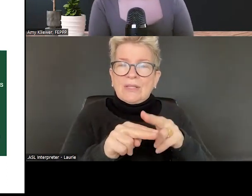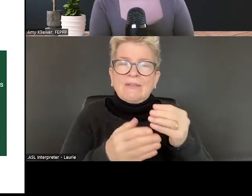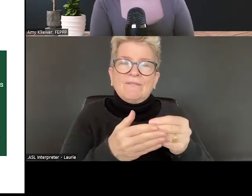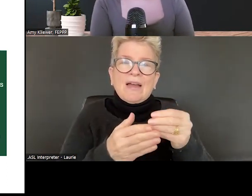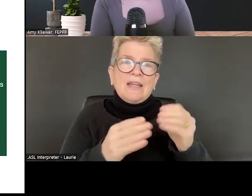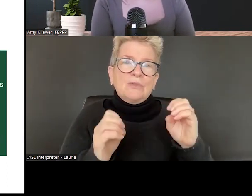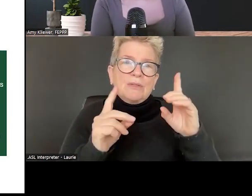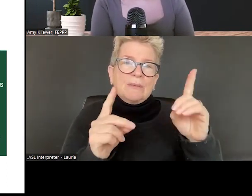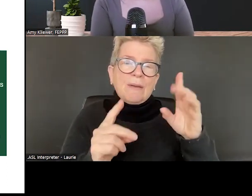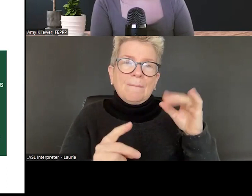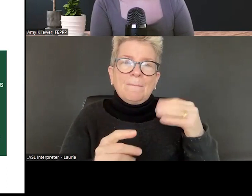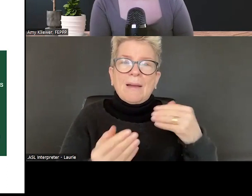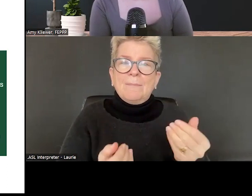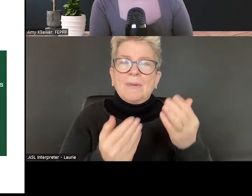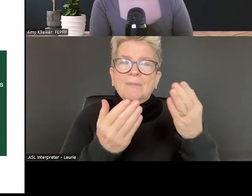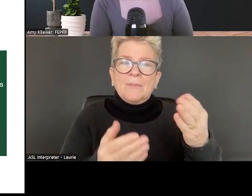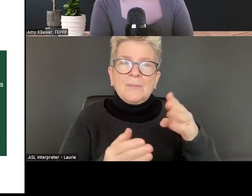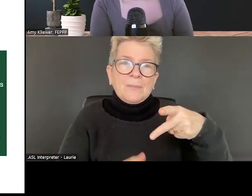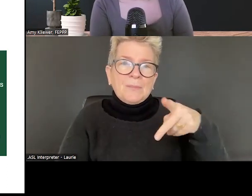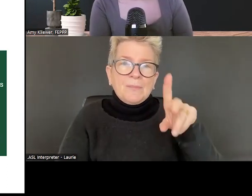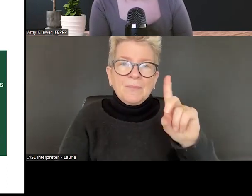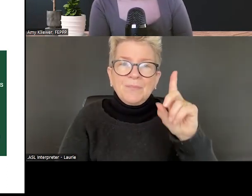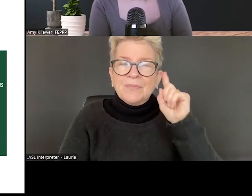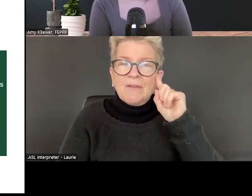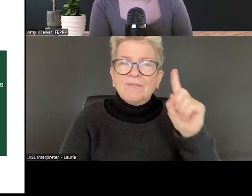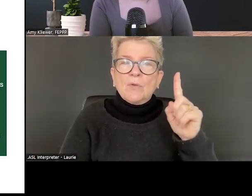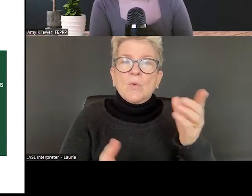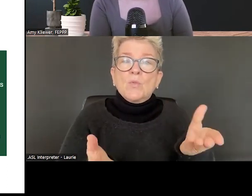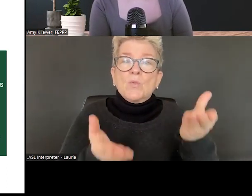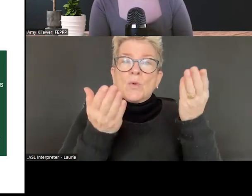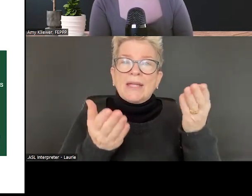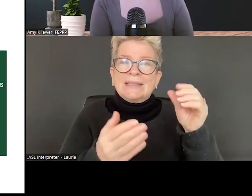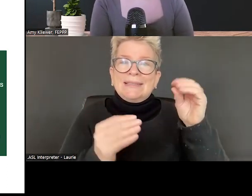by providing professional developments to raise teacher self-efficacy and look